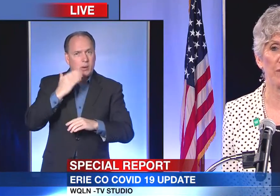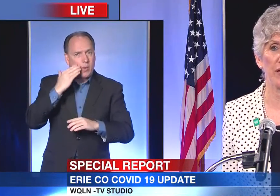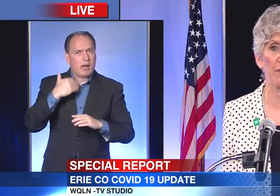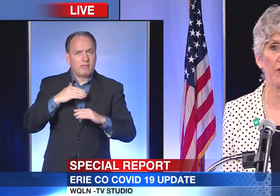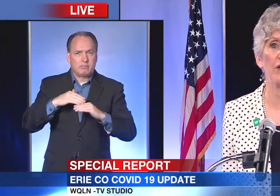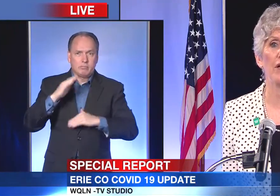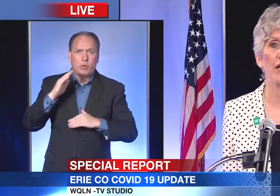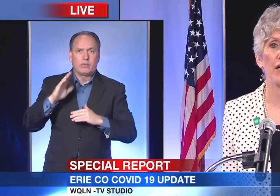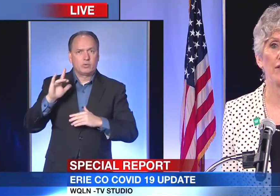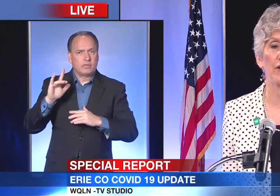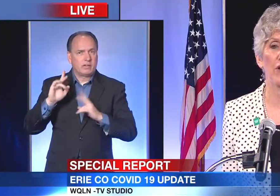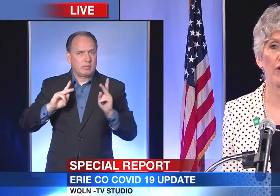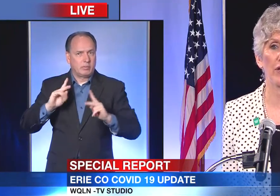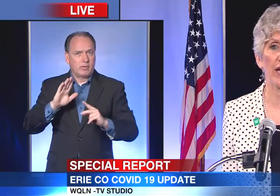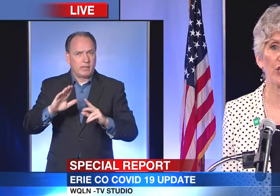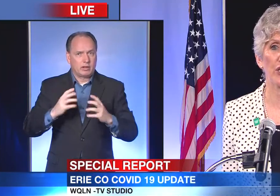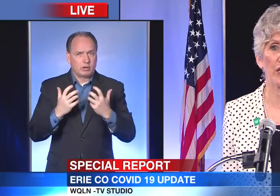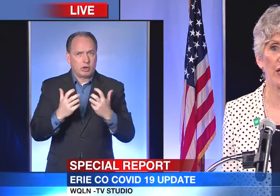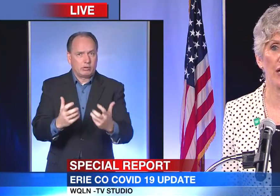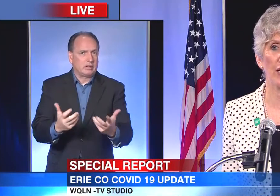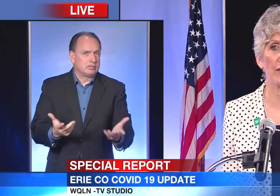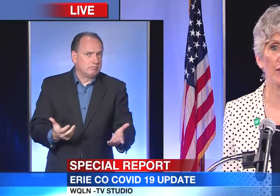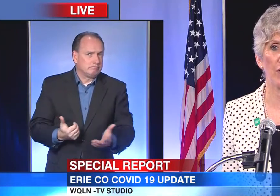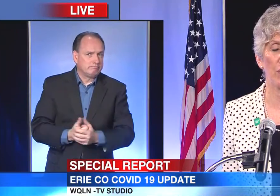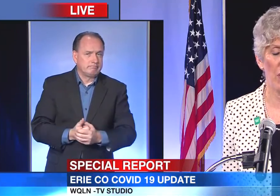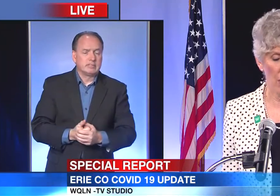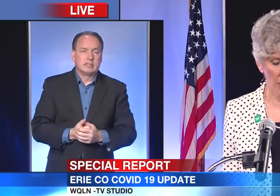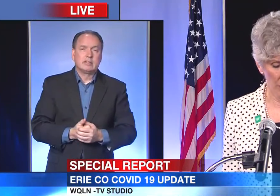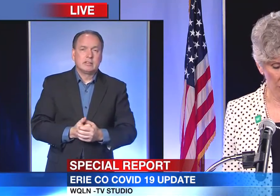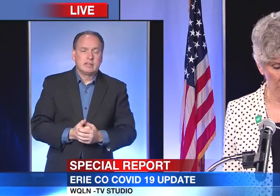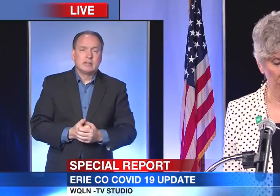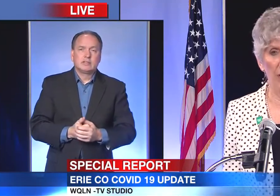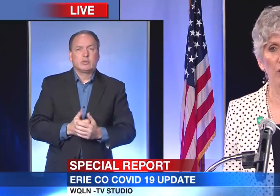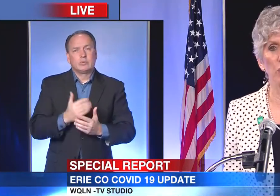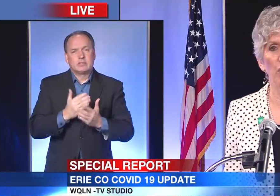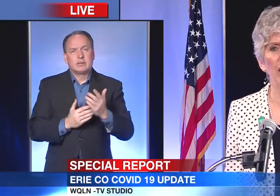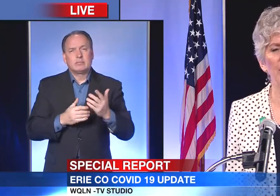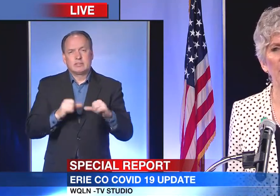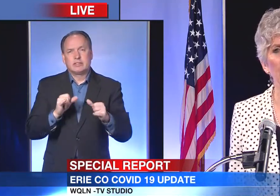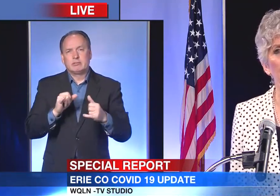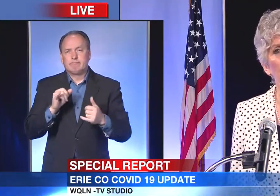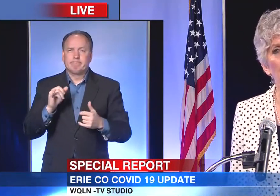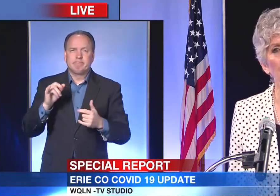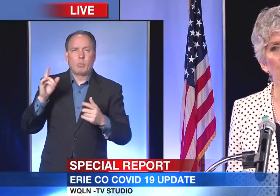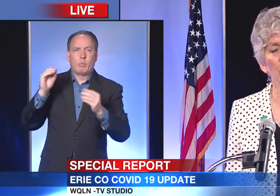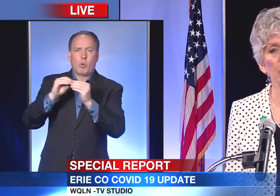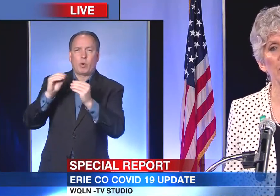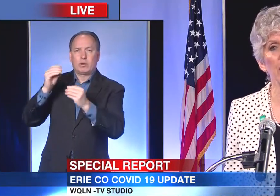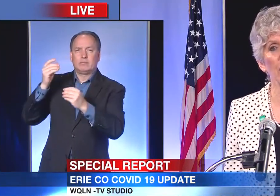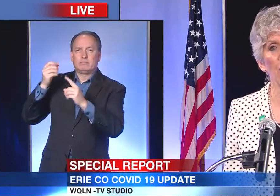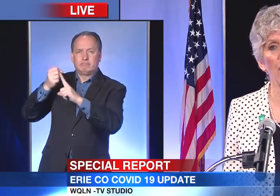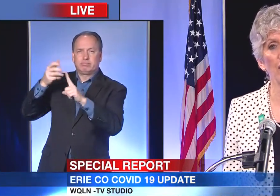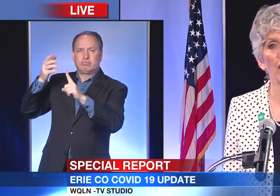CAN WE OPEN UP? THERE IS THIS LIMIT OF 25 PEOPLE. ALMOST EVERY CHURCH I KNOW OF WOULD HAVE 25 PEOPLE IN THEIR CONGREGATION, SO THESE ARE SOME